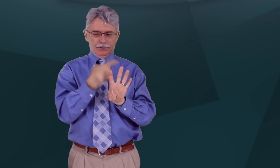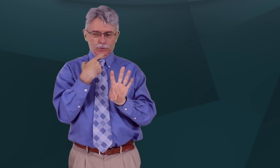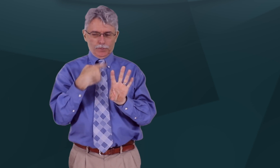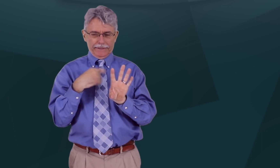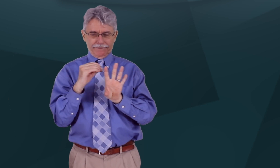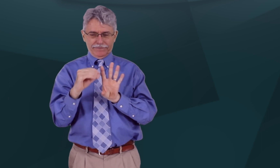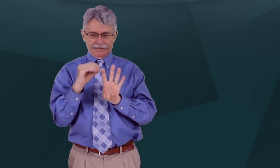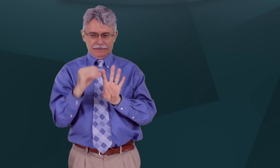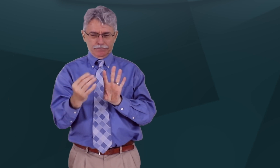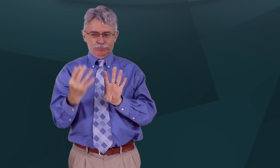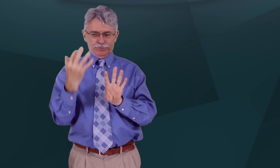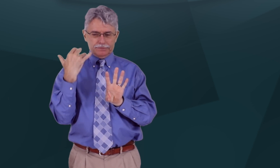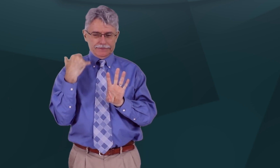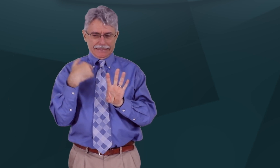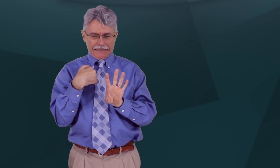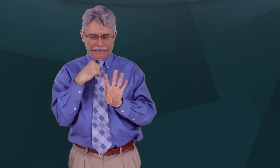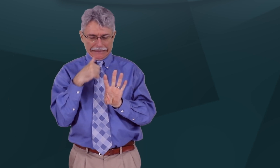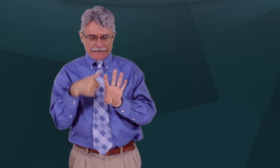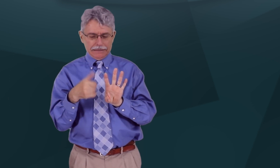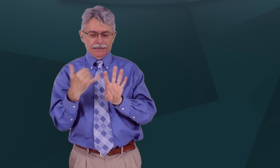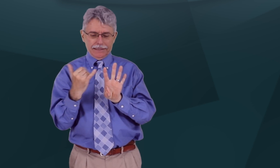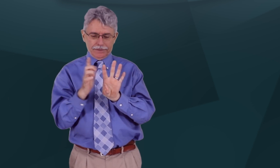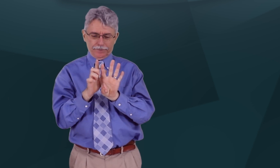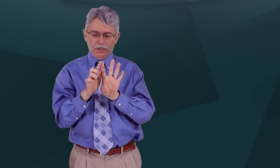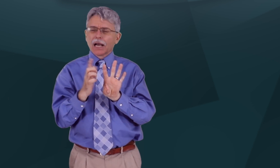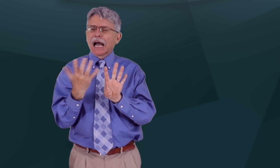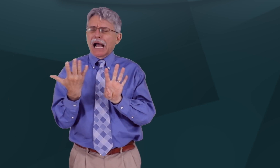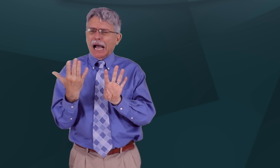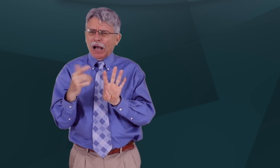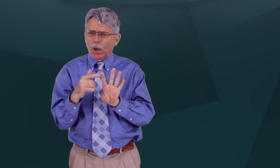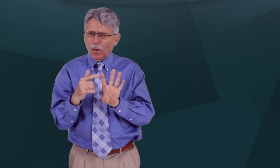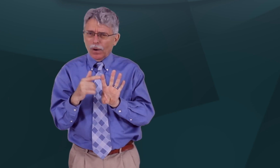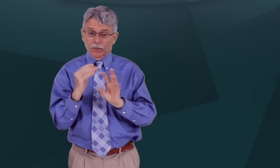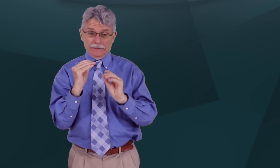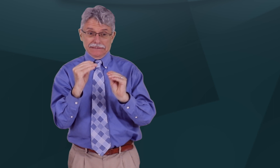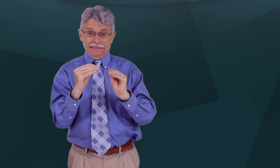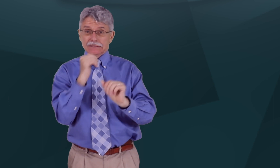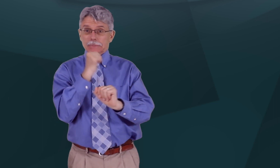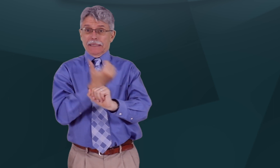My wife told me to get it fixed when it first happened and I didn't. But, anyway, how did that happen?